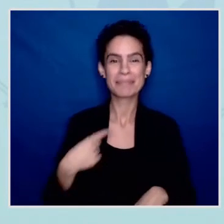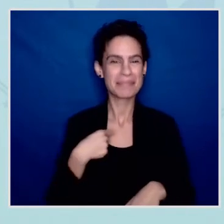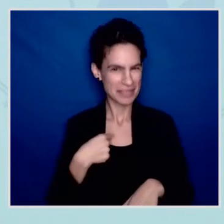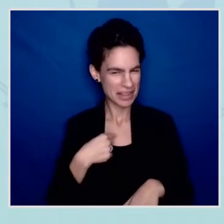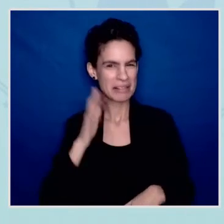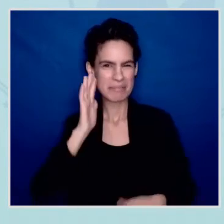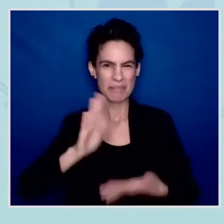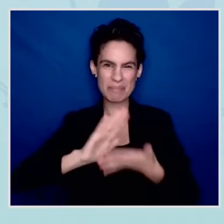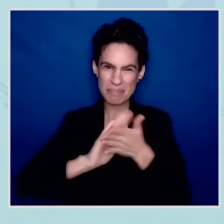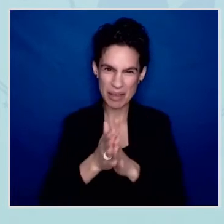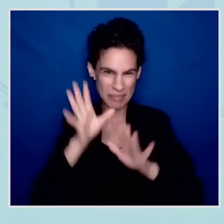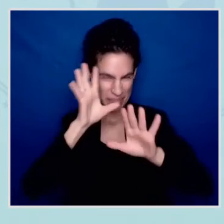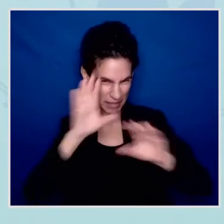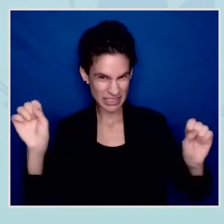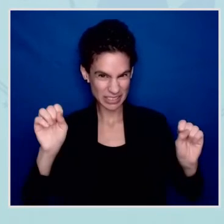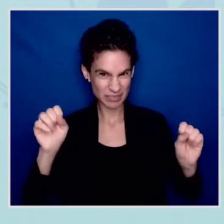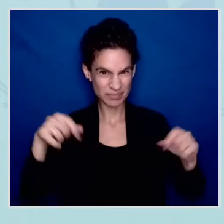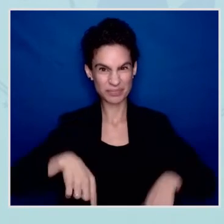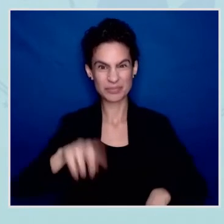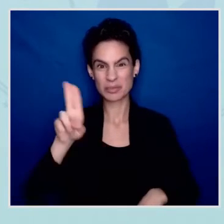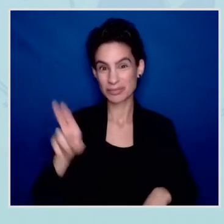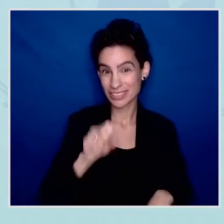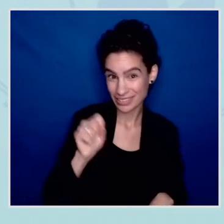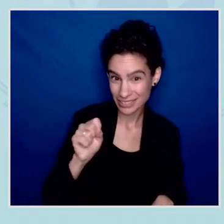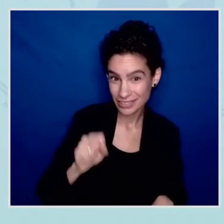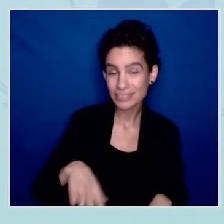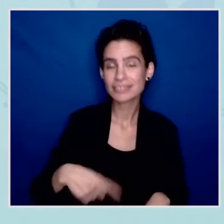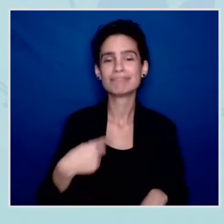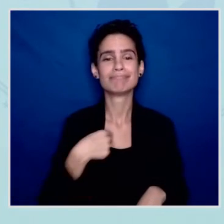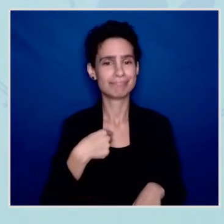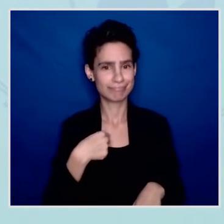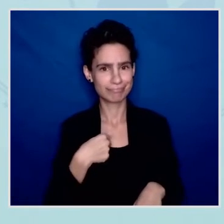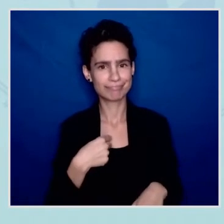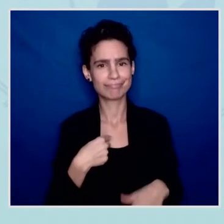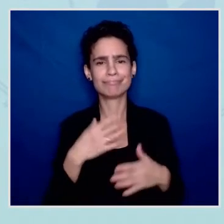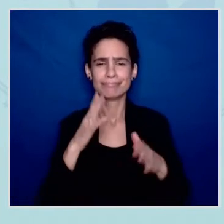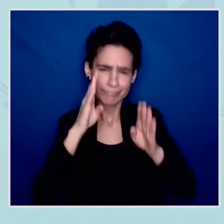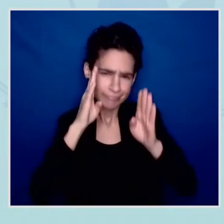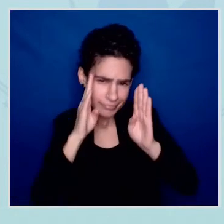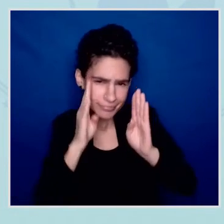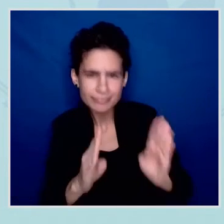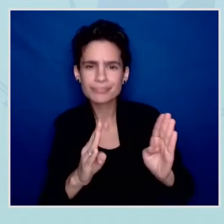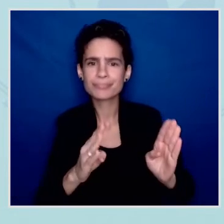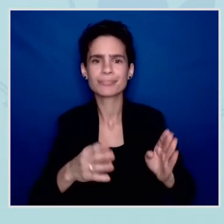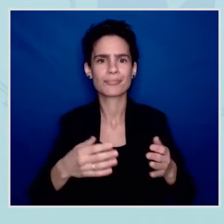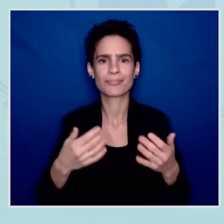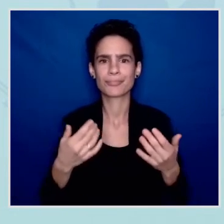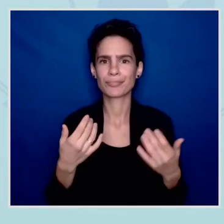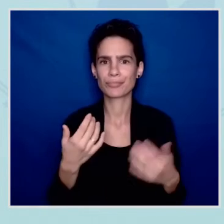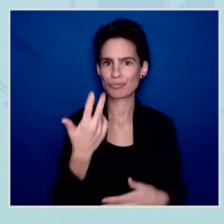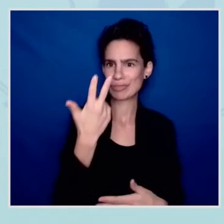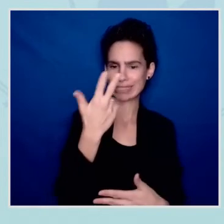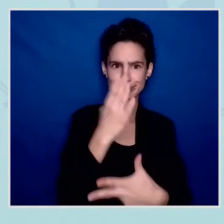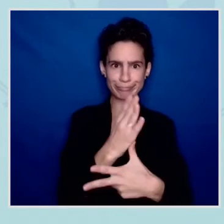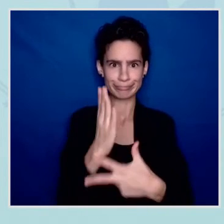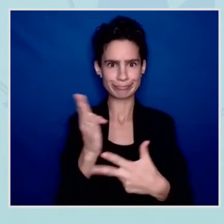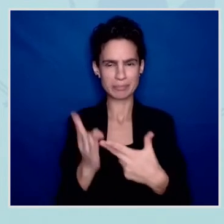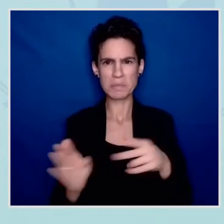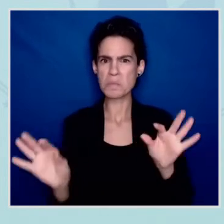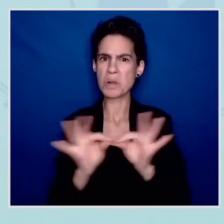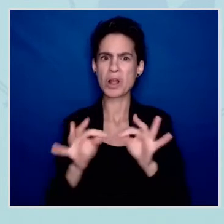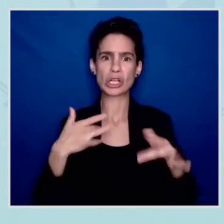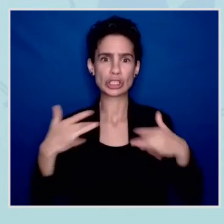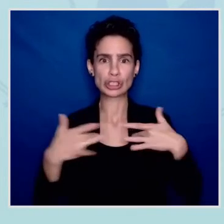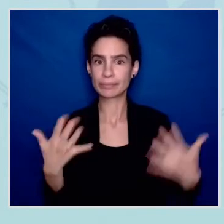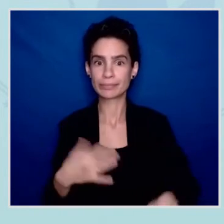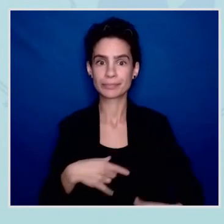JOB NOW IN 12 DAYS, GOD